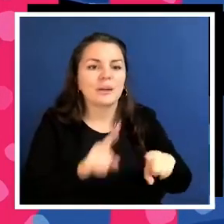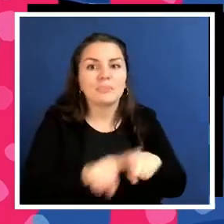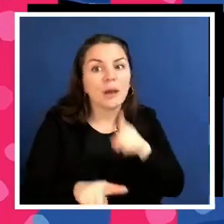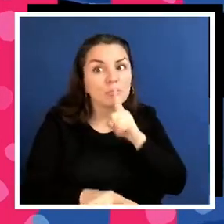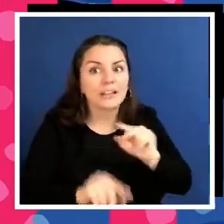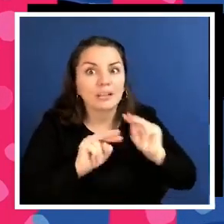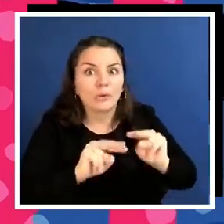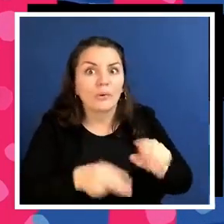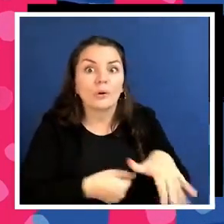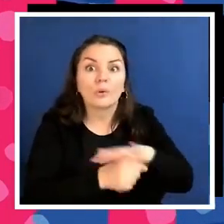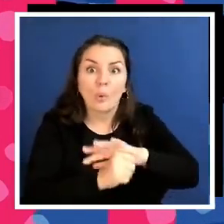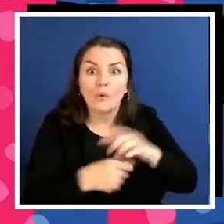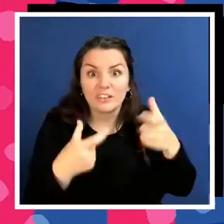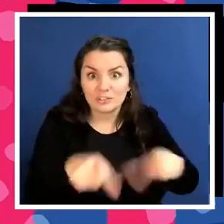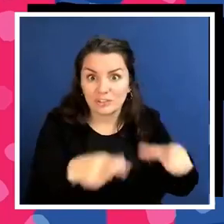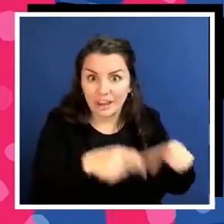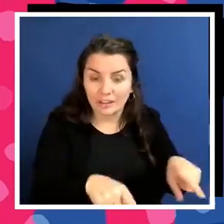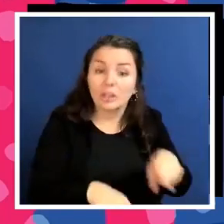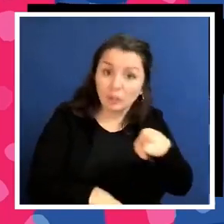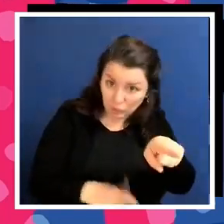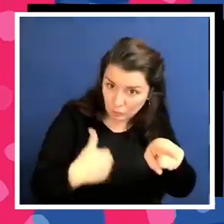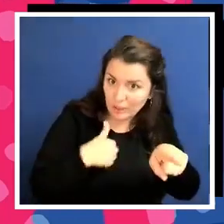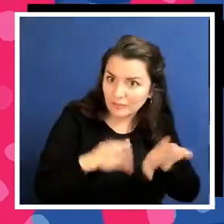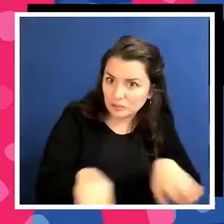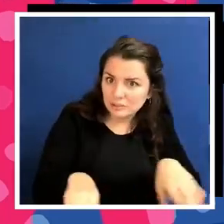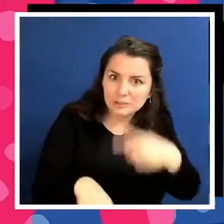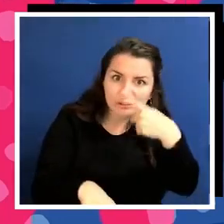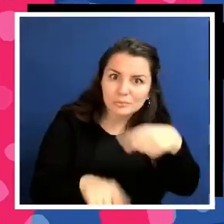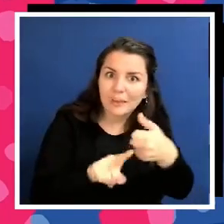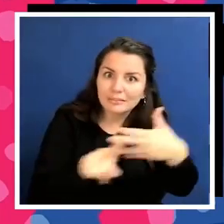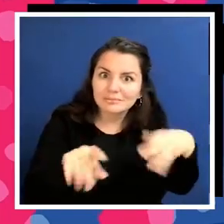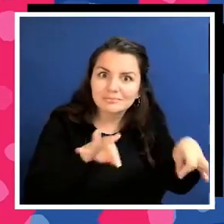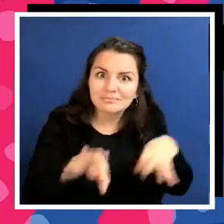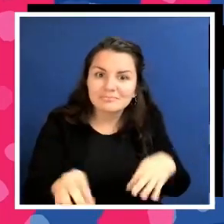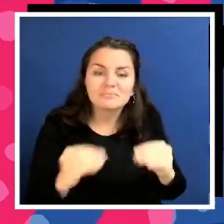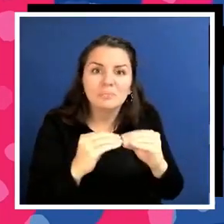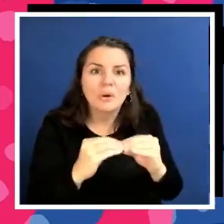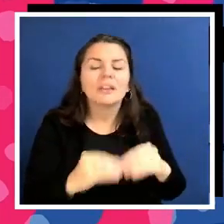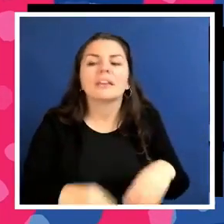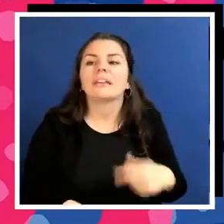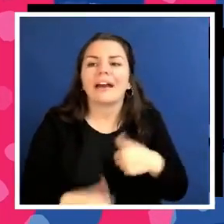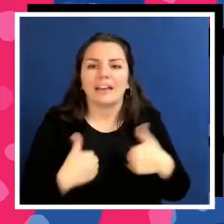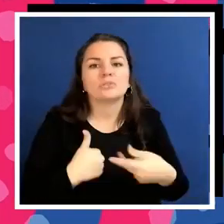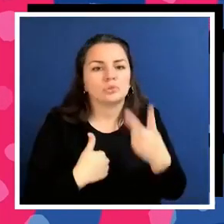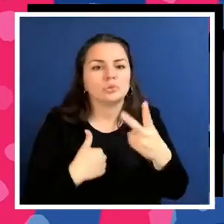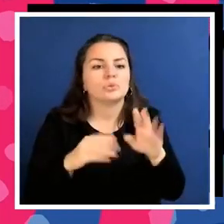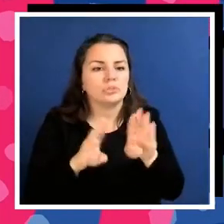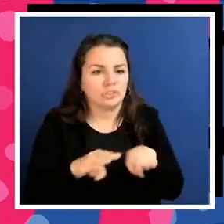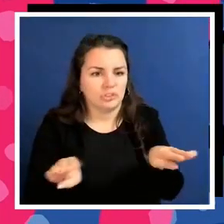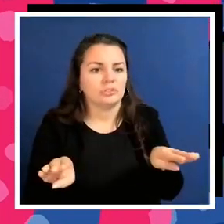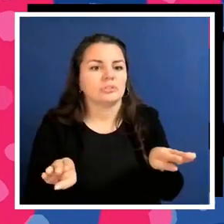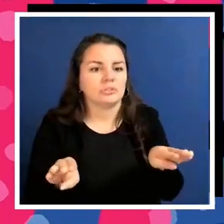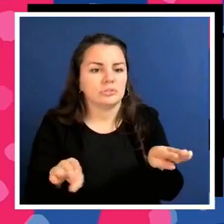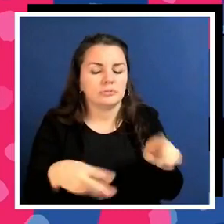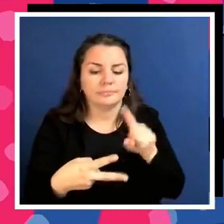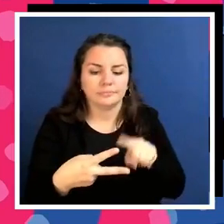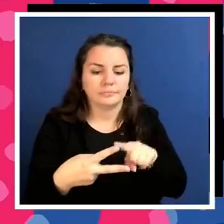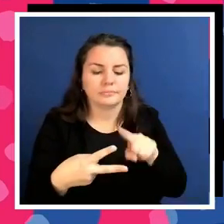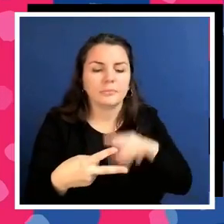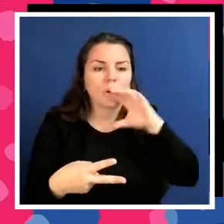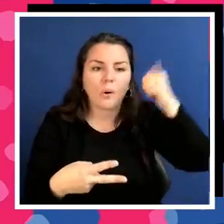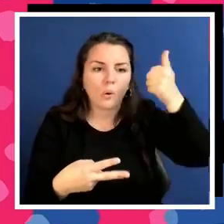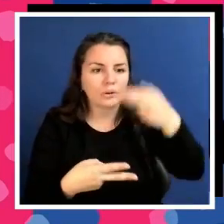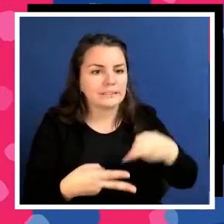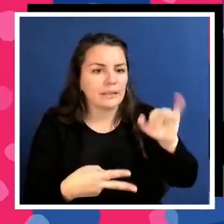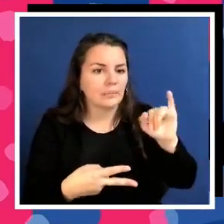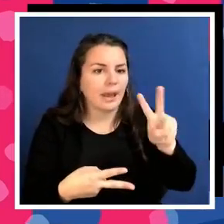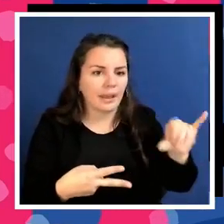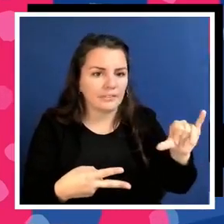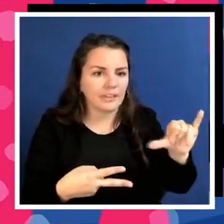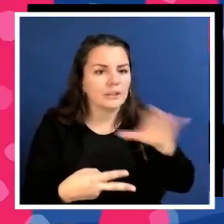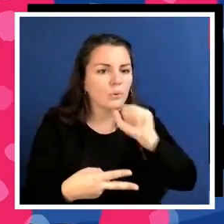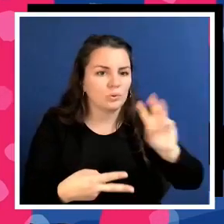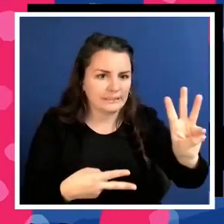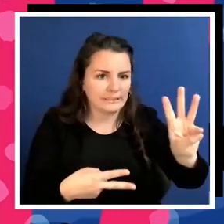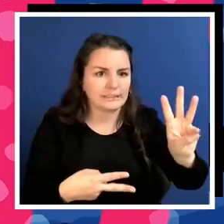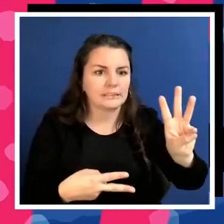I HAD KIDS SO THEY COULD GET